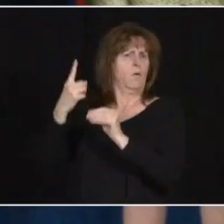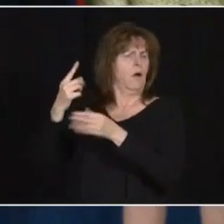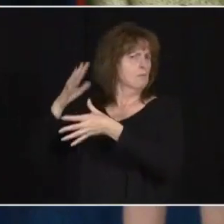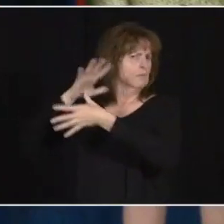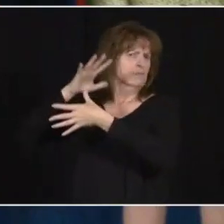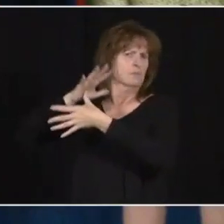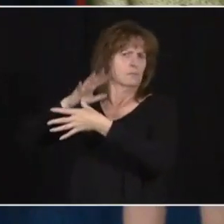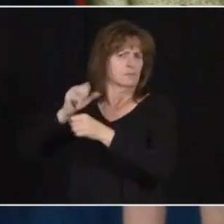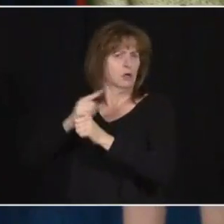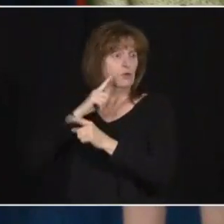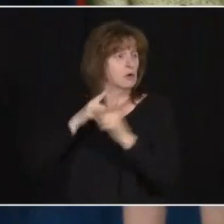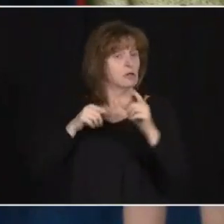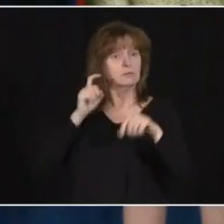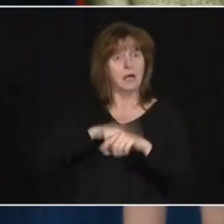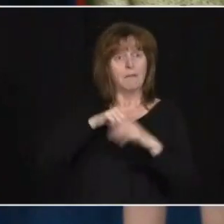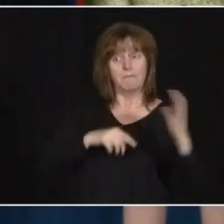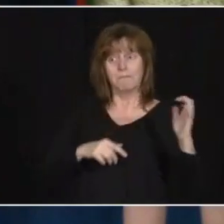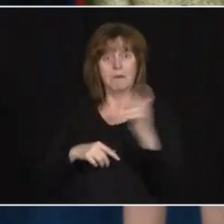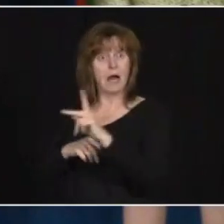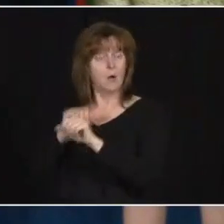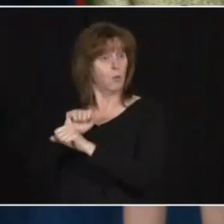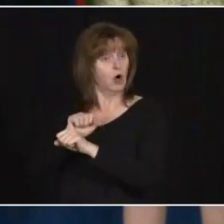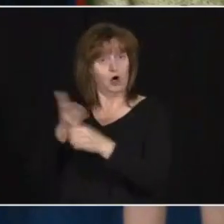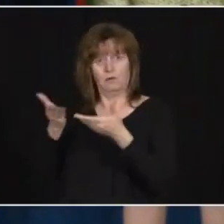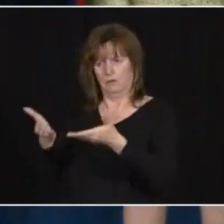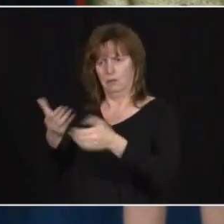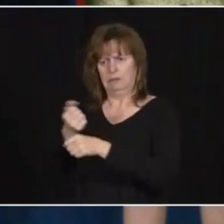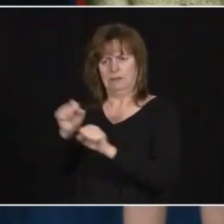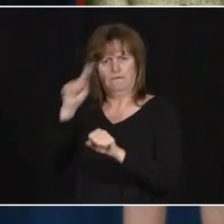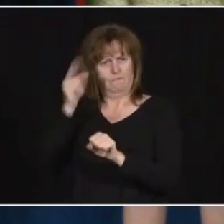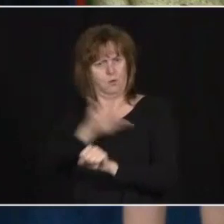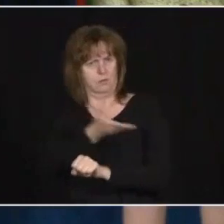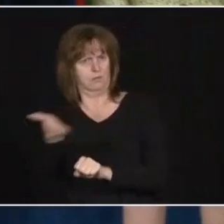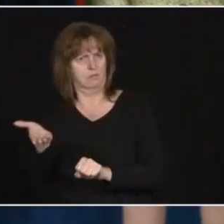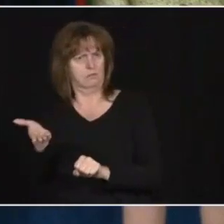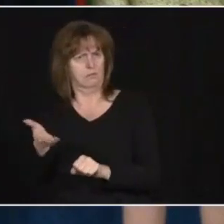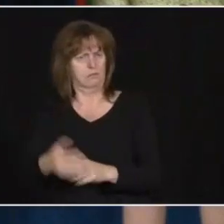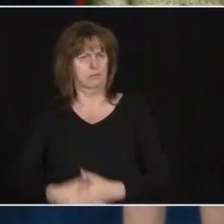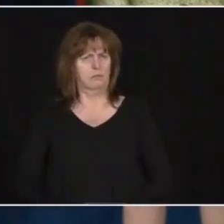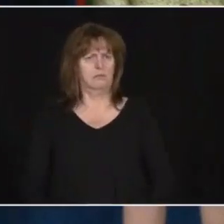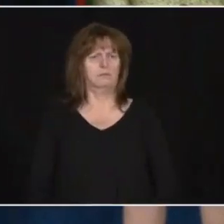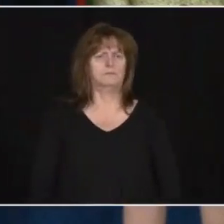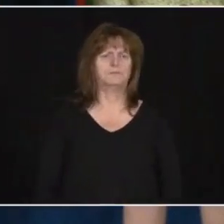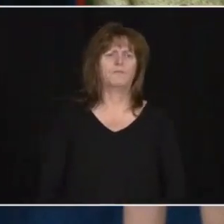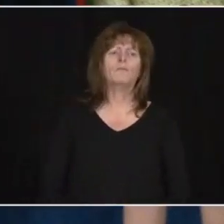We're also hearing about a personal support worker, Arlene Reid,